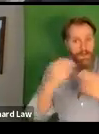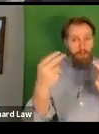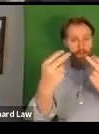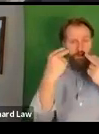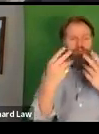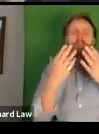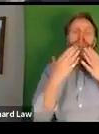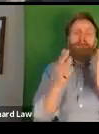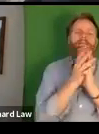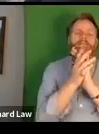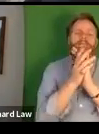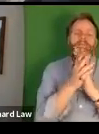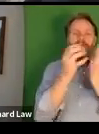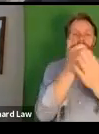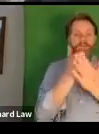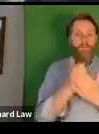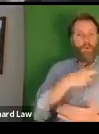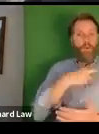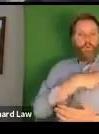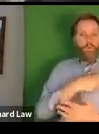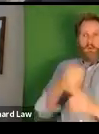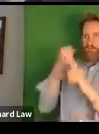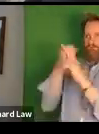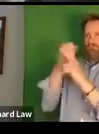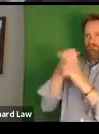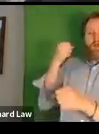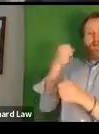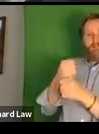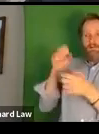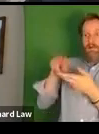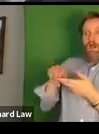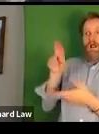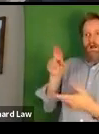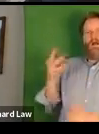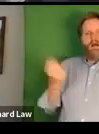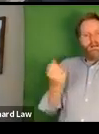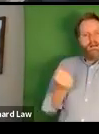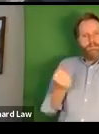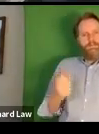the next few weeks to show that we've got that support. Ok thanks very much